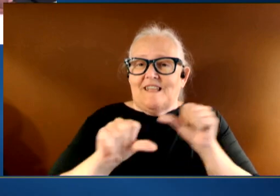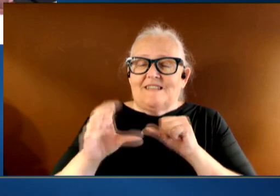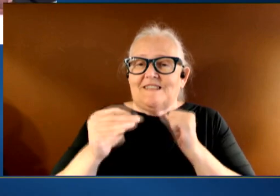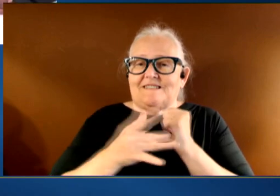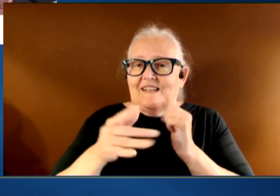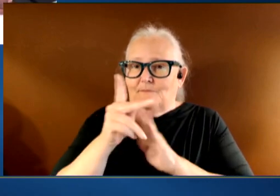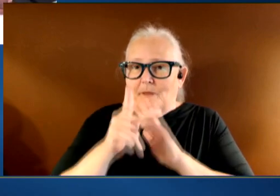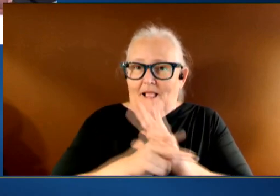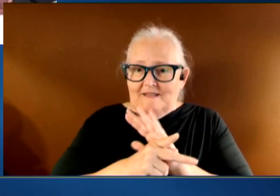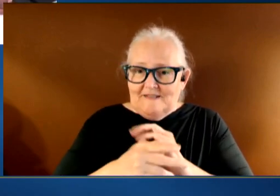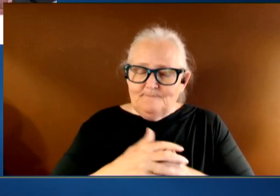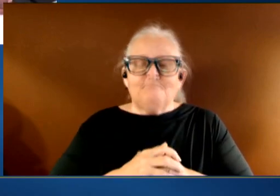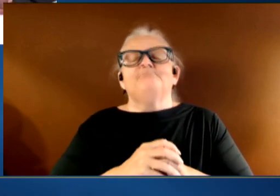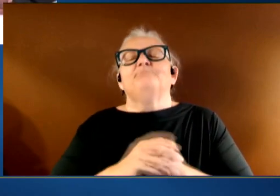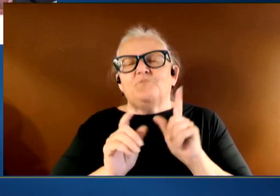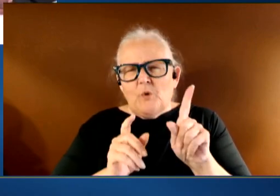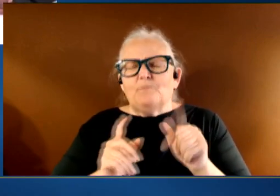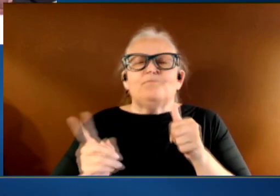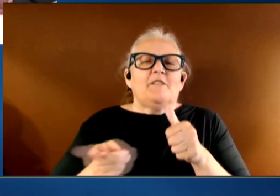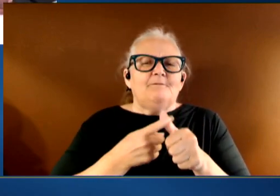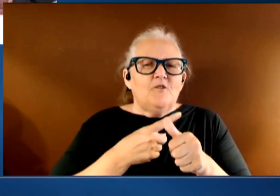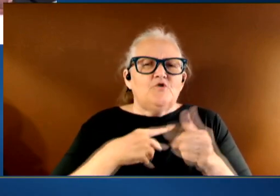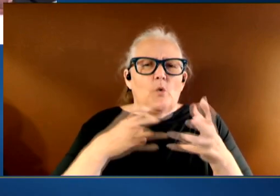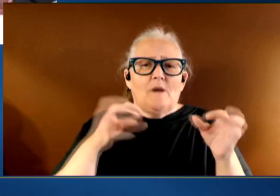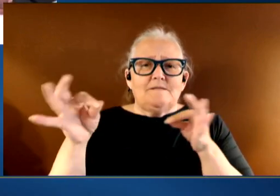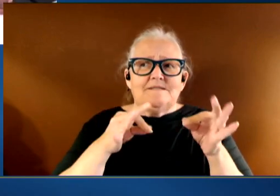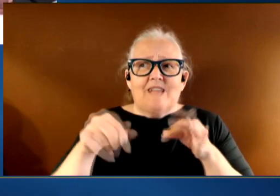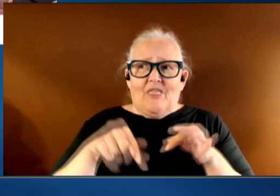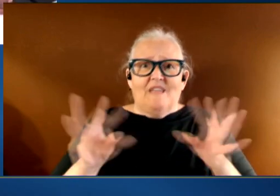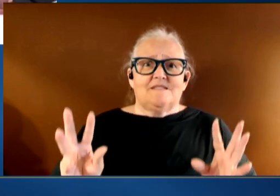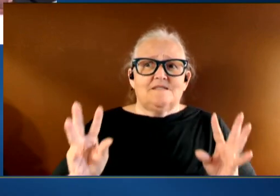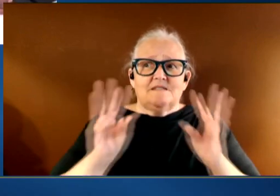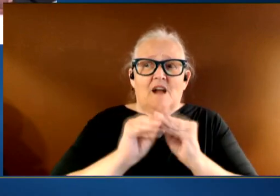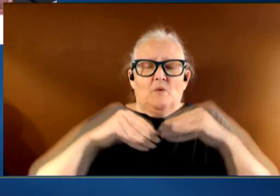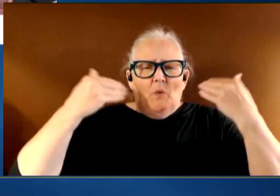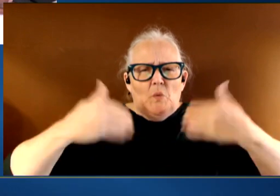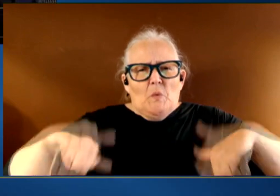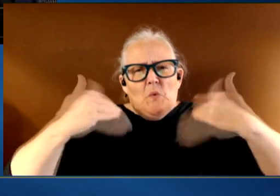And I just want to start by saying that this summit is so important. We are so excited to